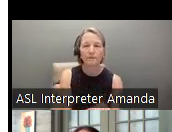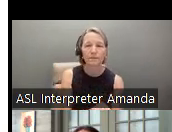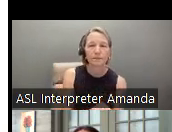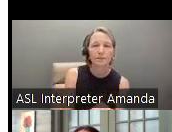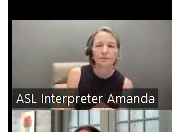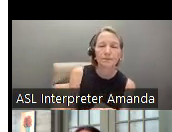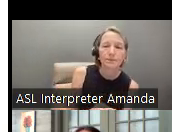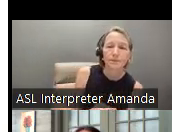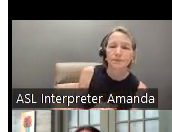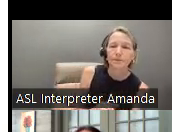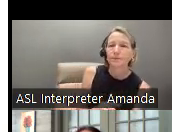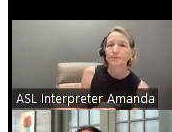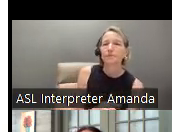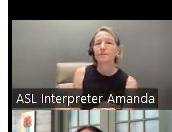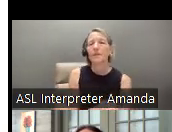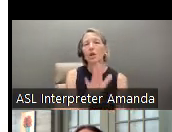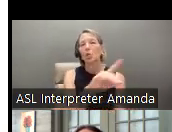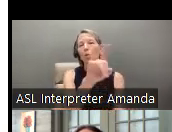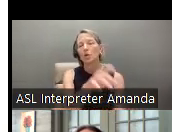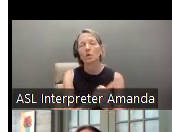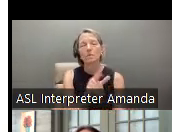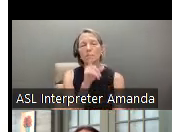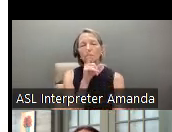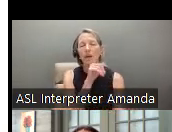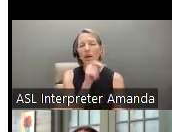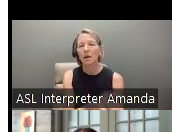and those questions so we will open up for questions